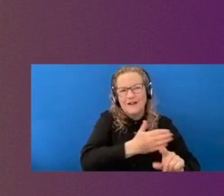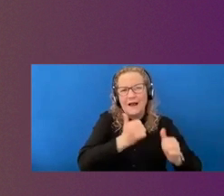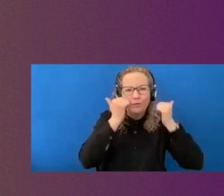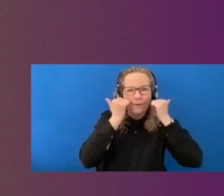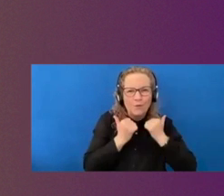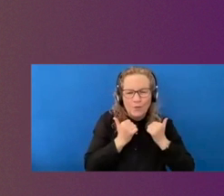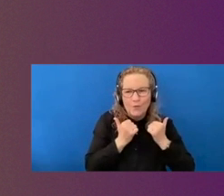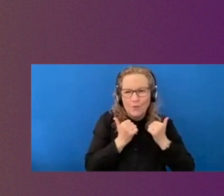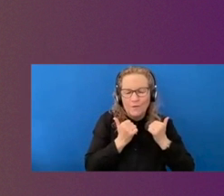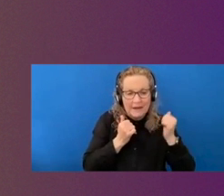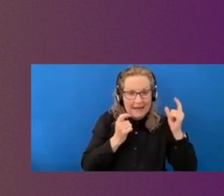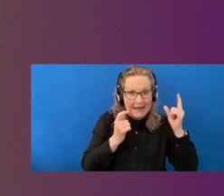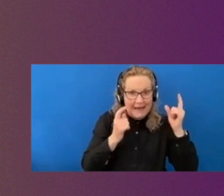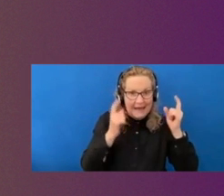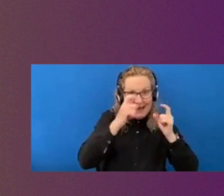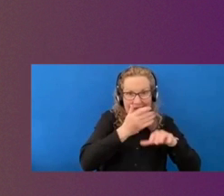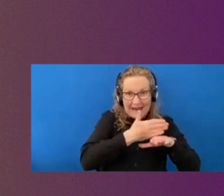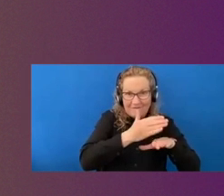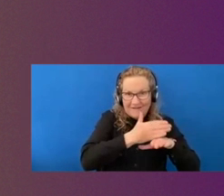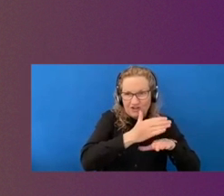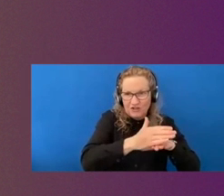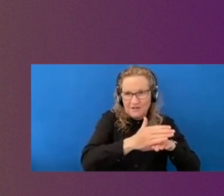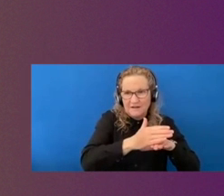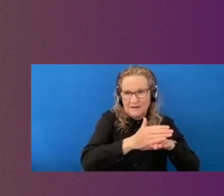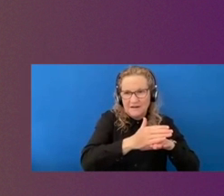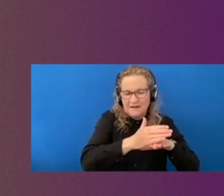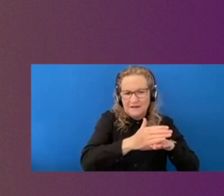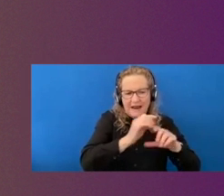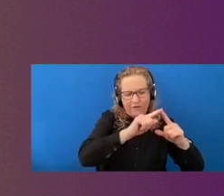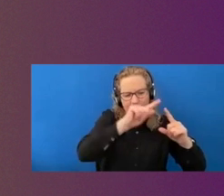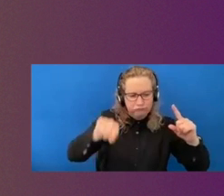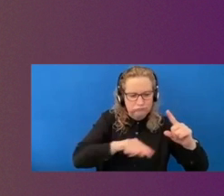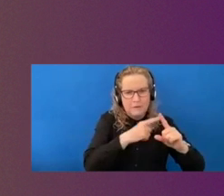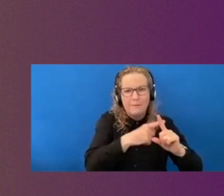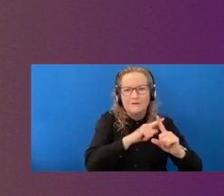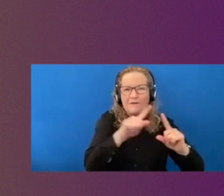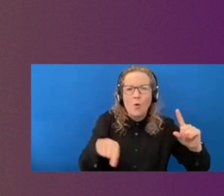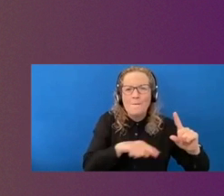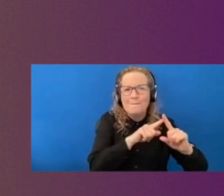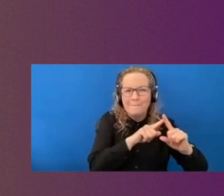self feeding positive feedback loop where more innovation support for more innovation releases